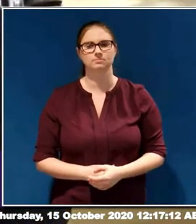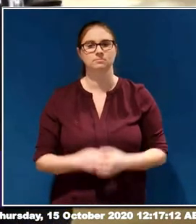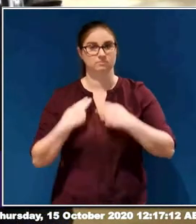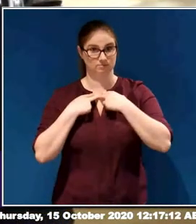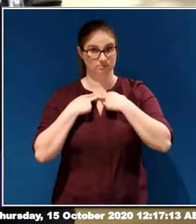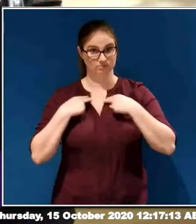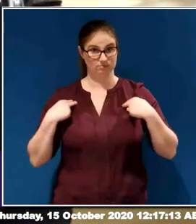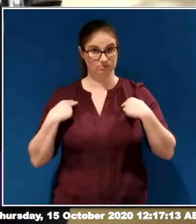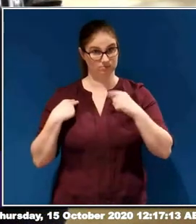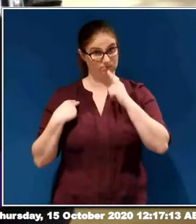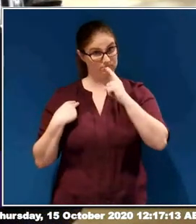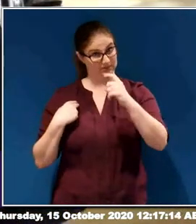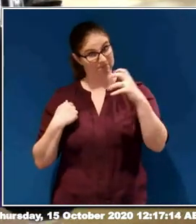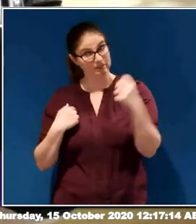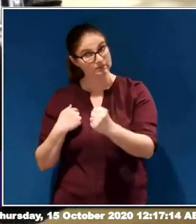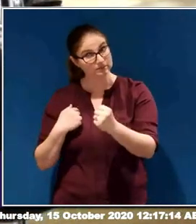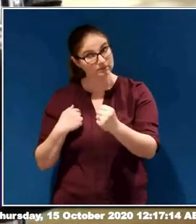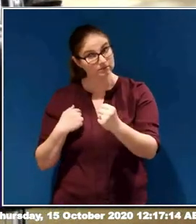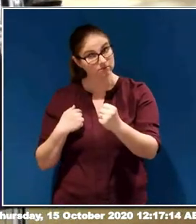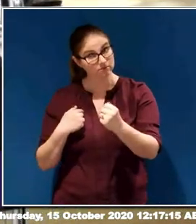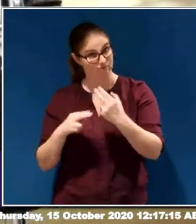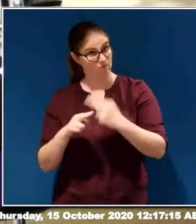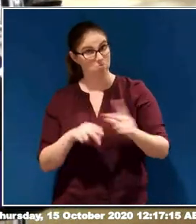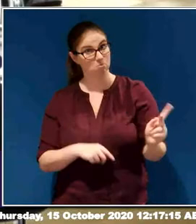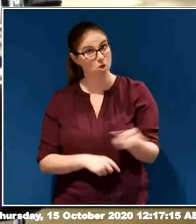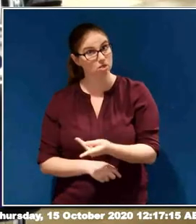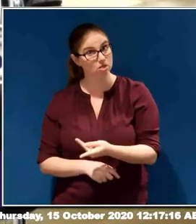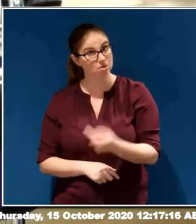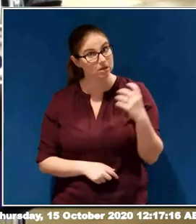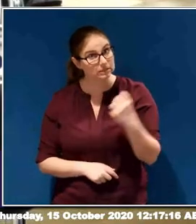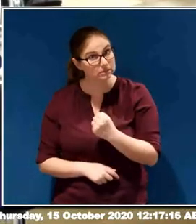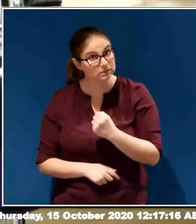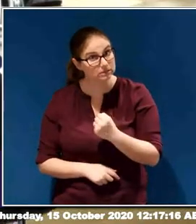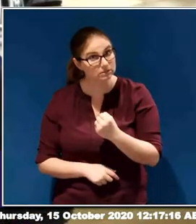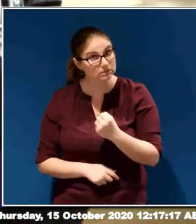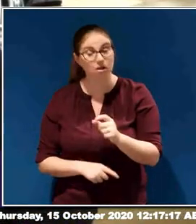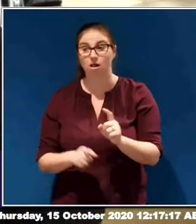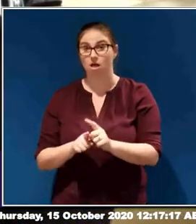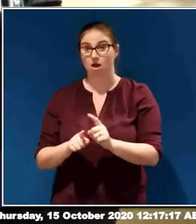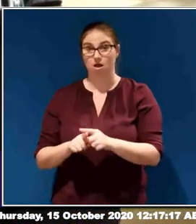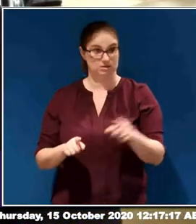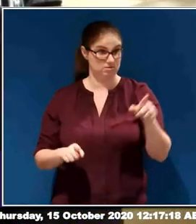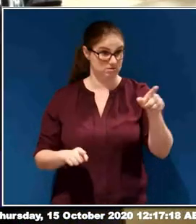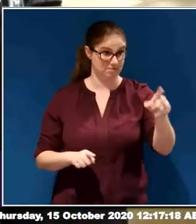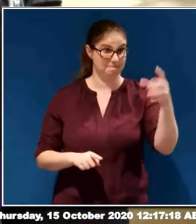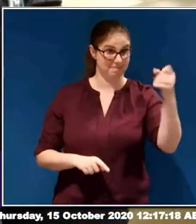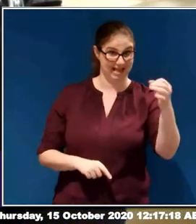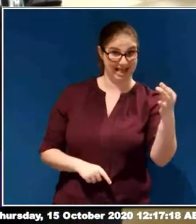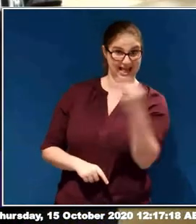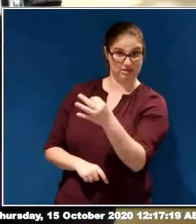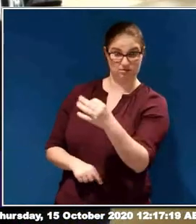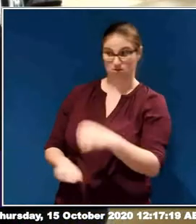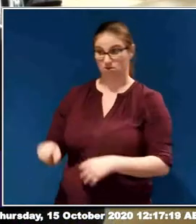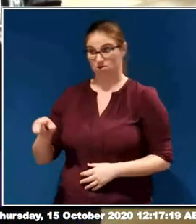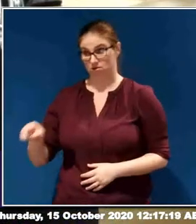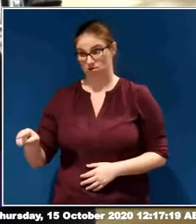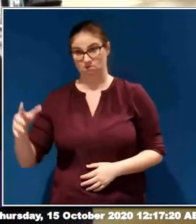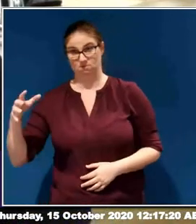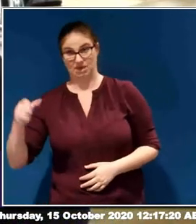compulsory from the receiving school to get a transfer note, and compulsory from the previous school to provide one?